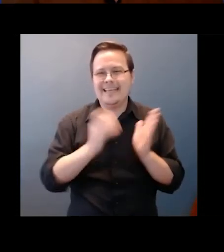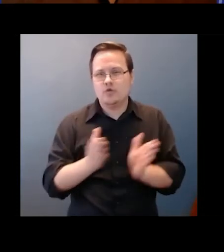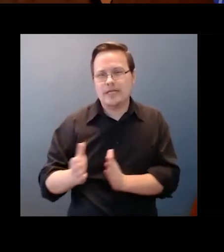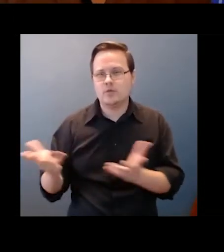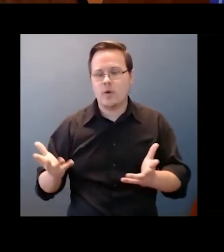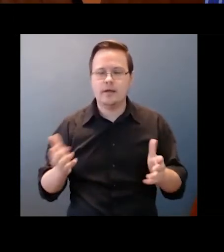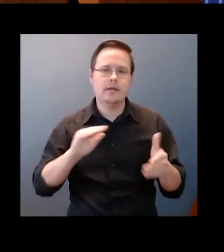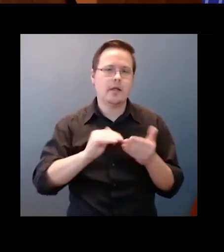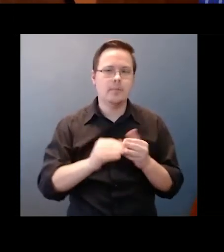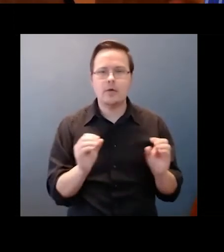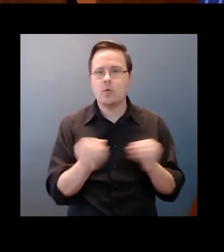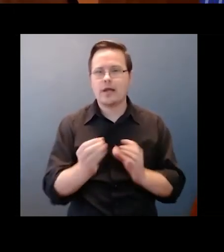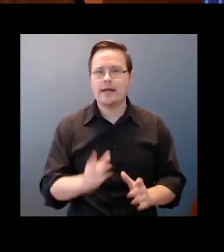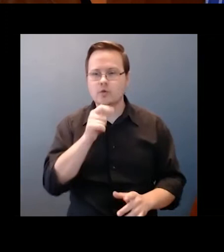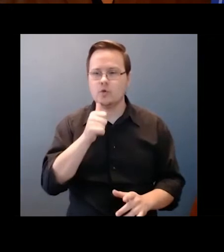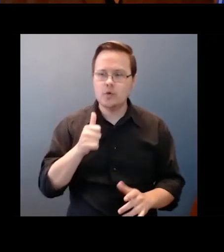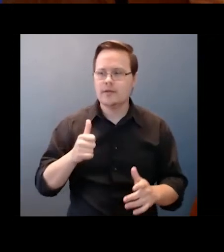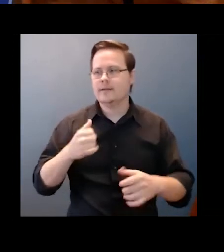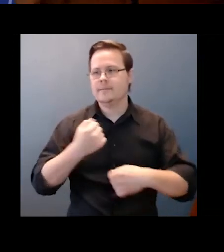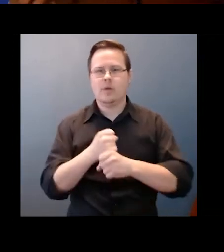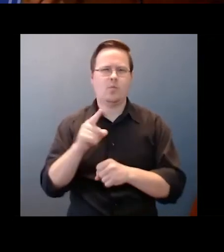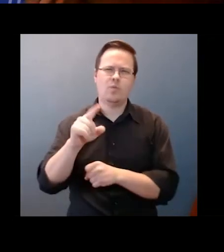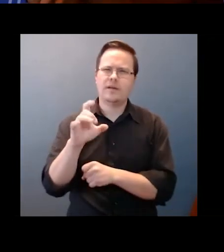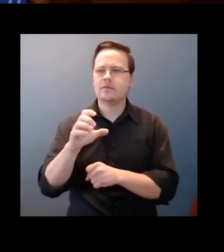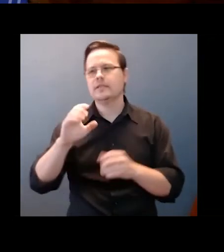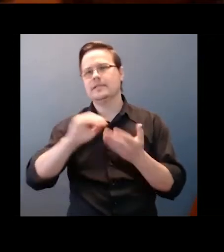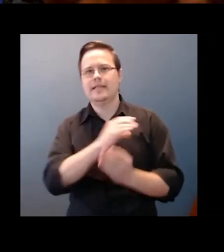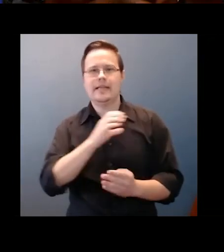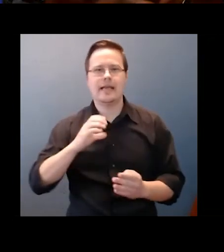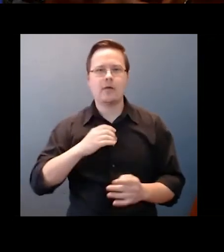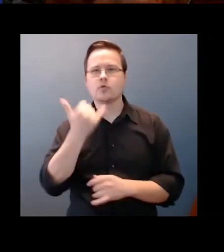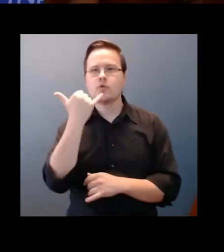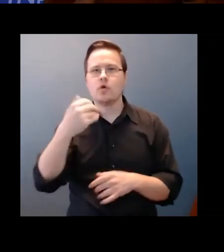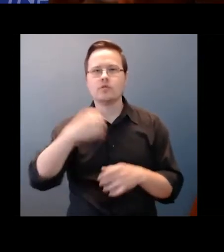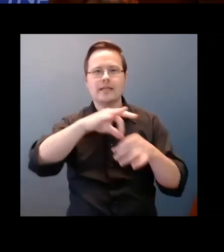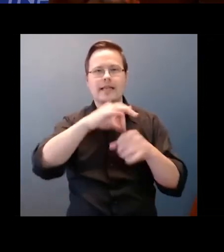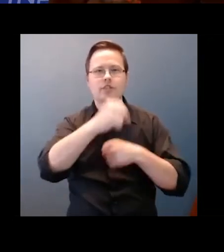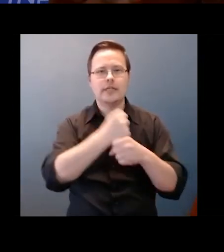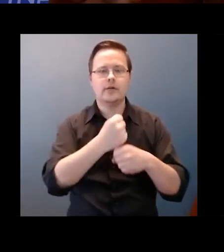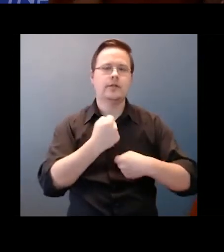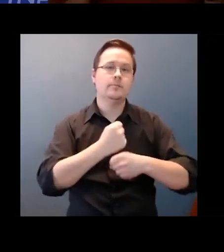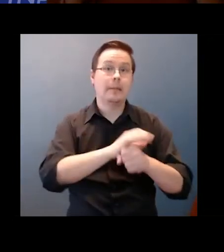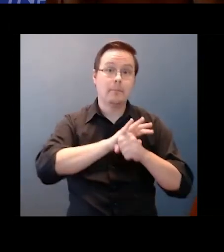of City Council calls and in an election year to really put pressure on the elected who are otherwise go.